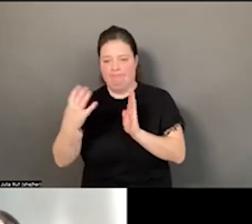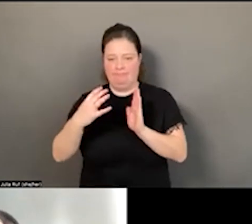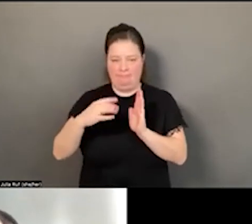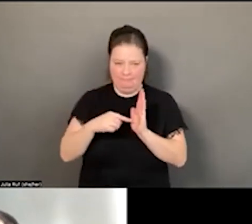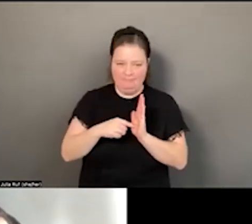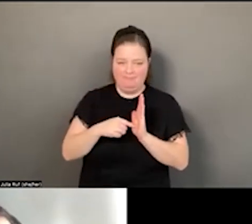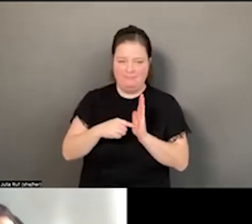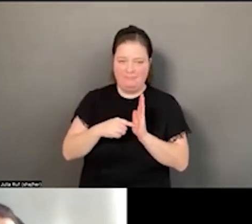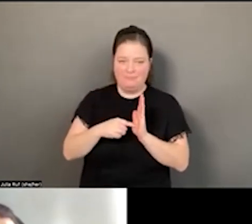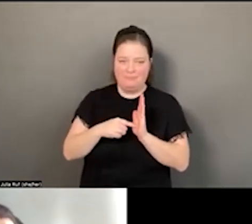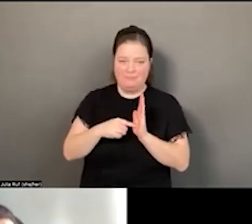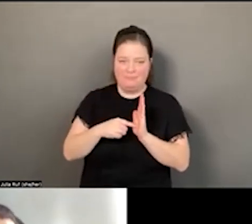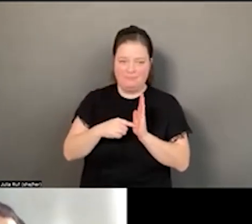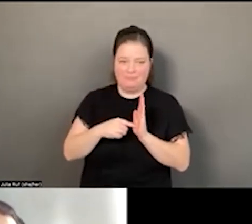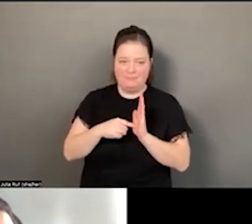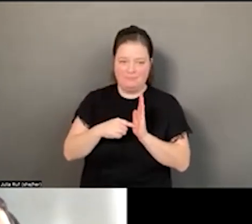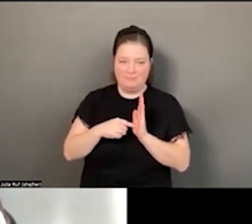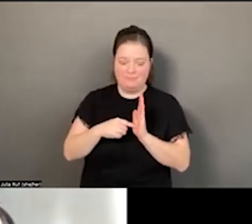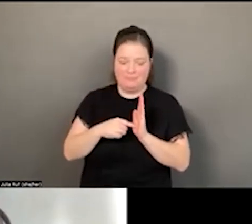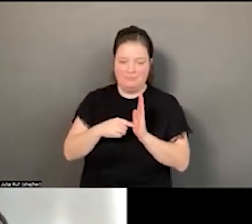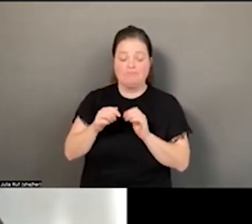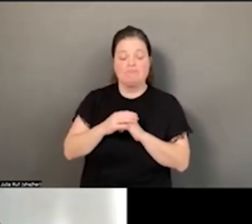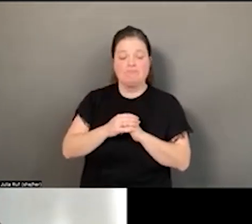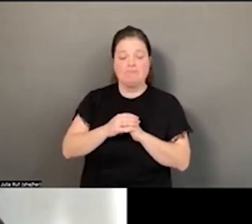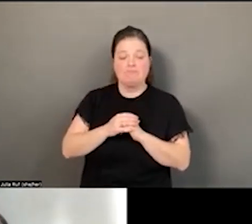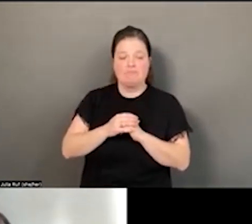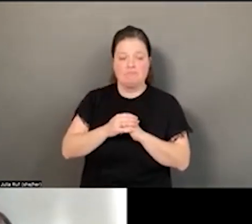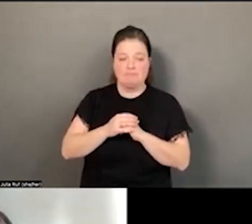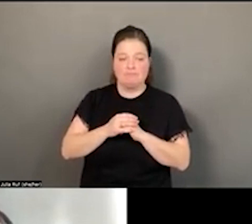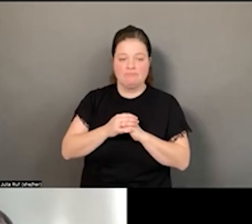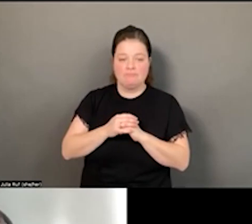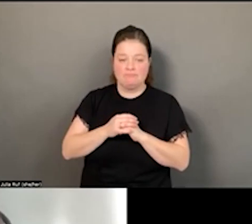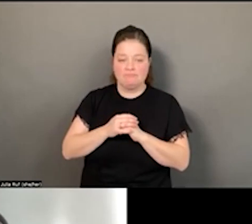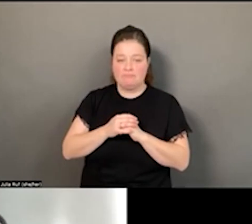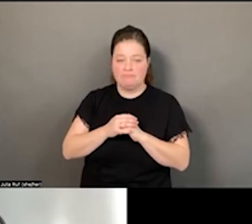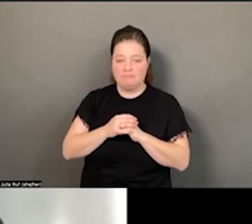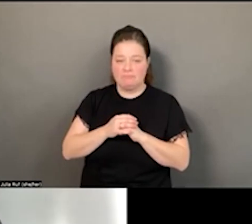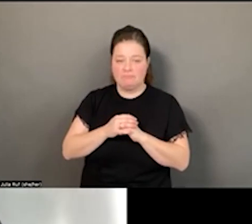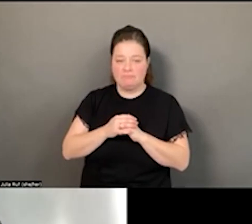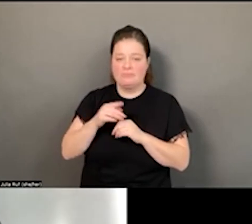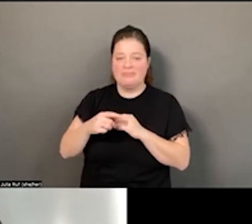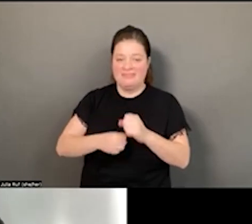and then we expect that this year we will have some more information about the media